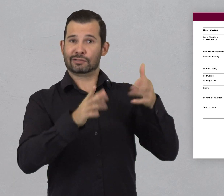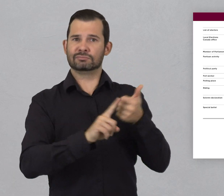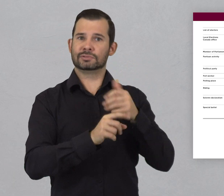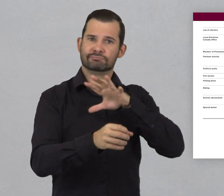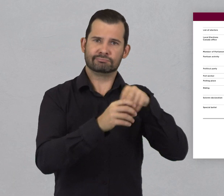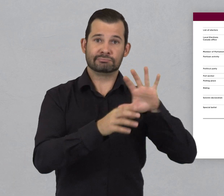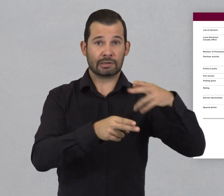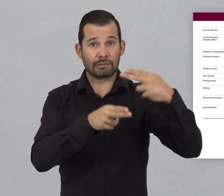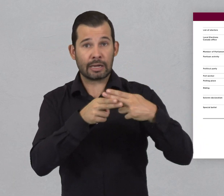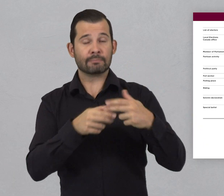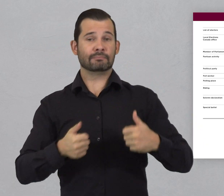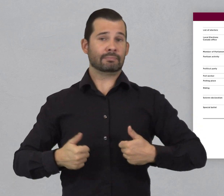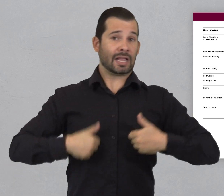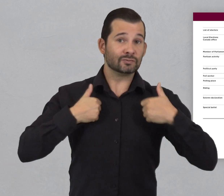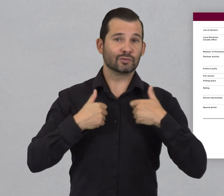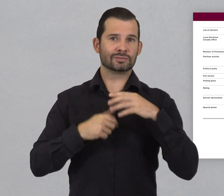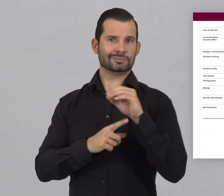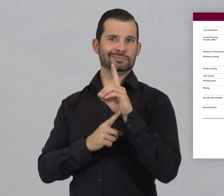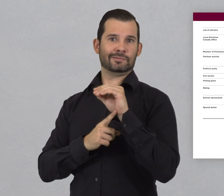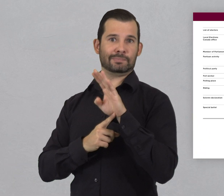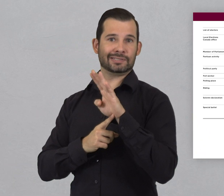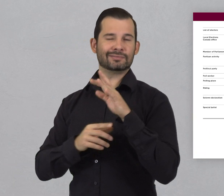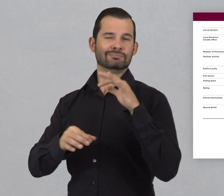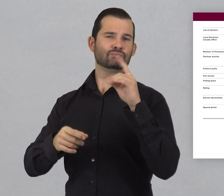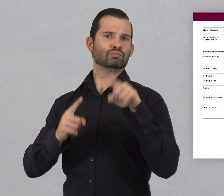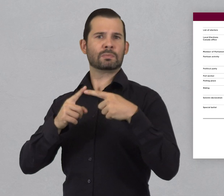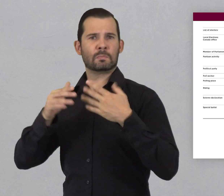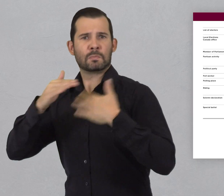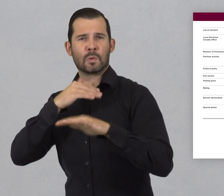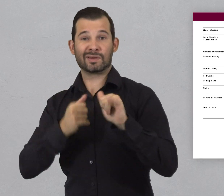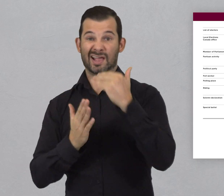electors with their name, address and date of birth. The list is